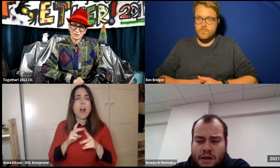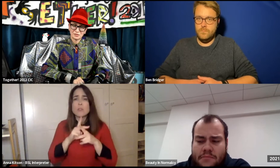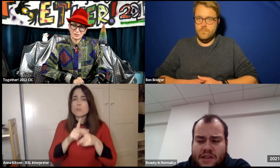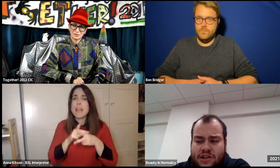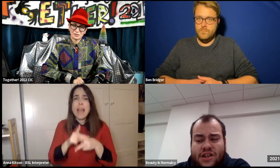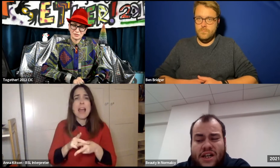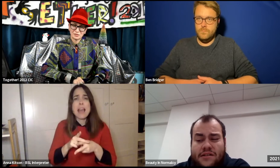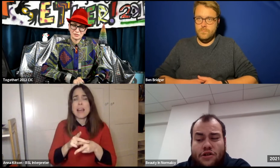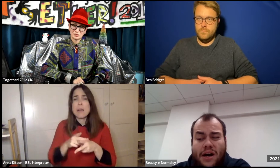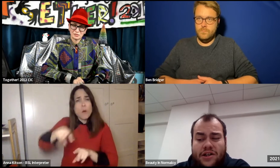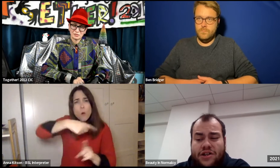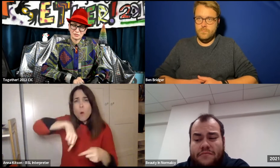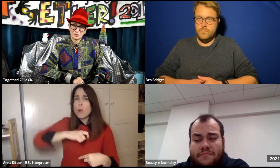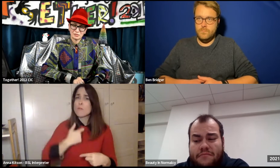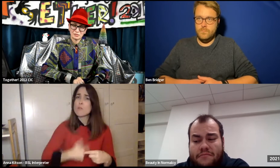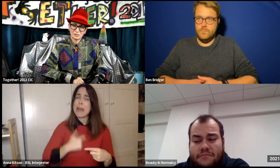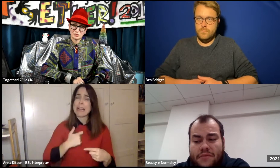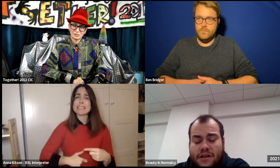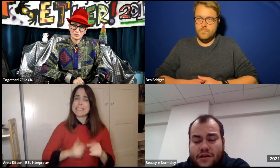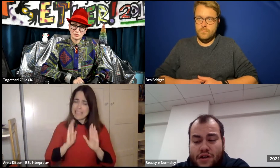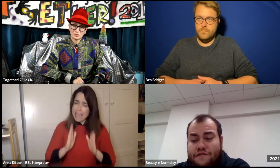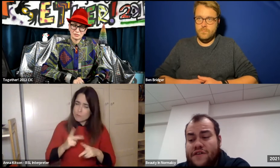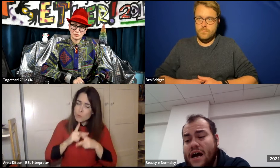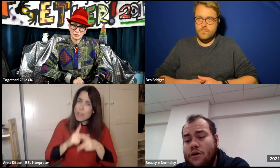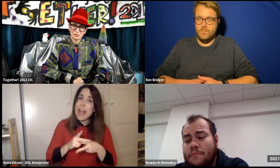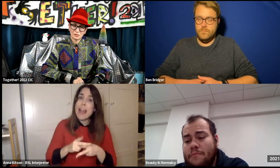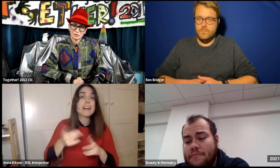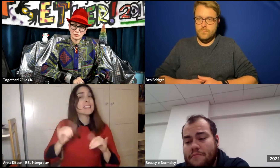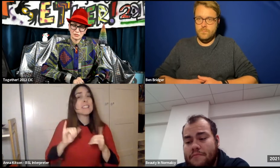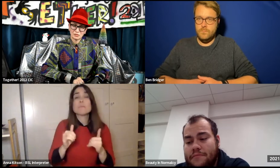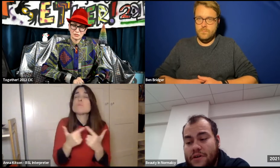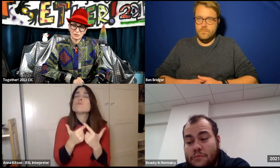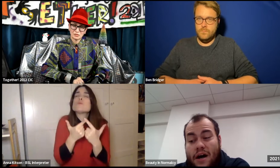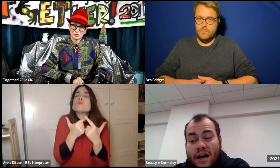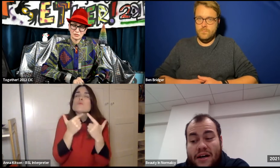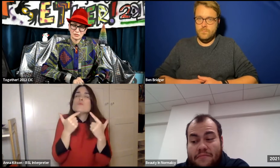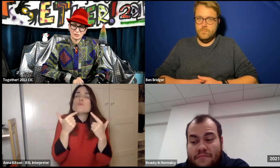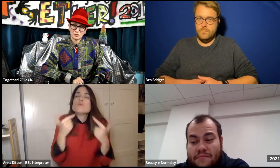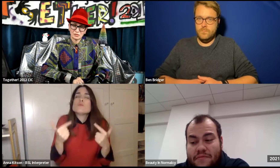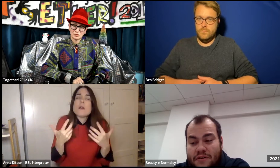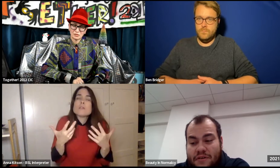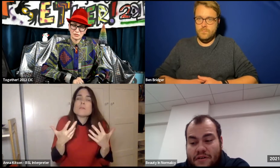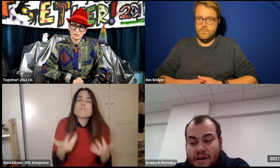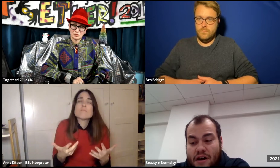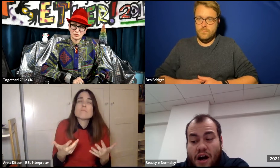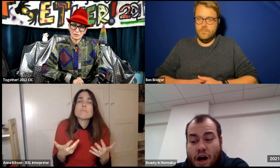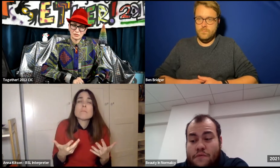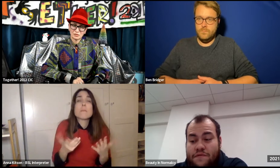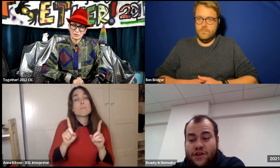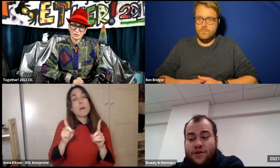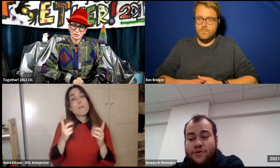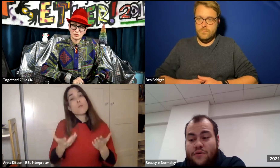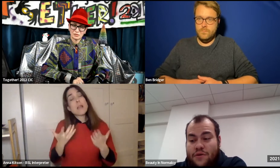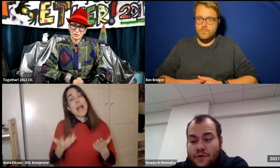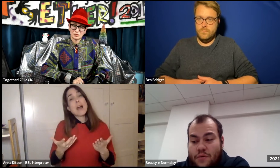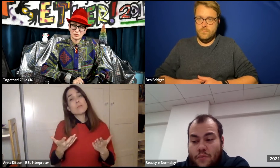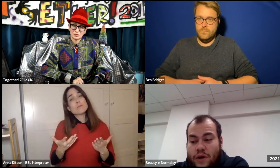Sometimes it just gets too much, so for now, goodbye, I hope for you,